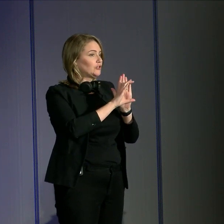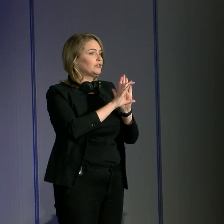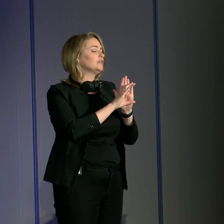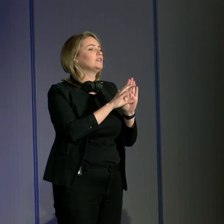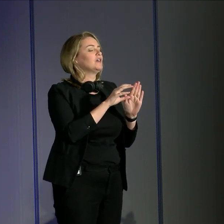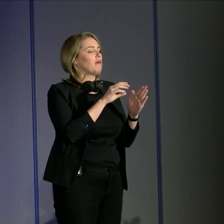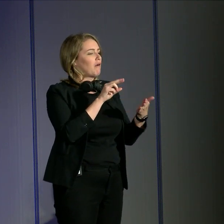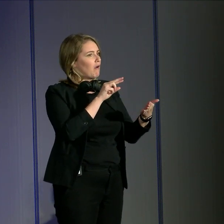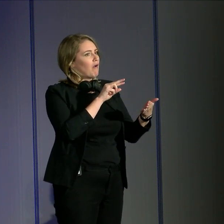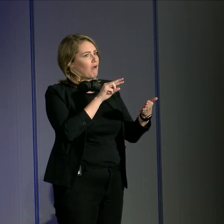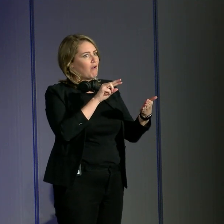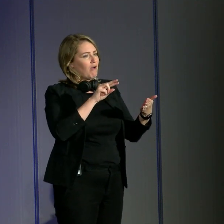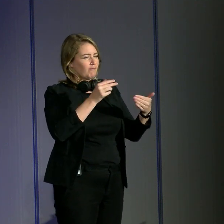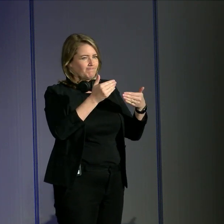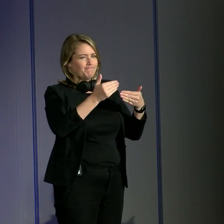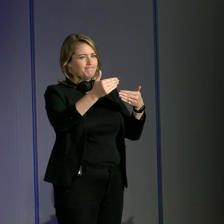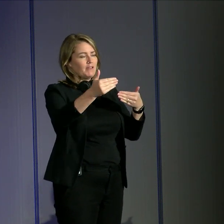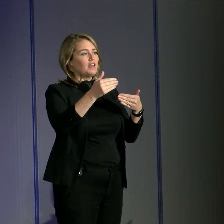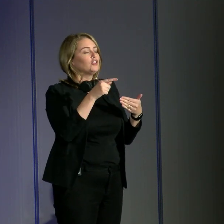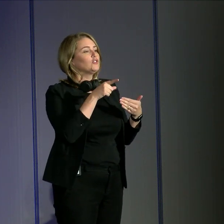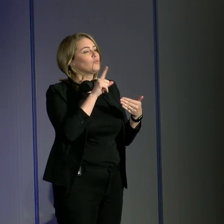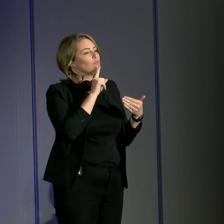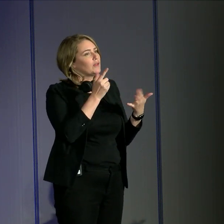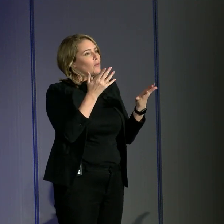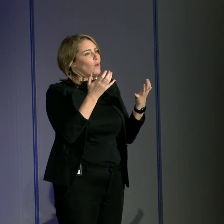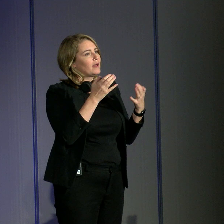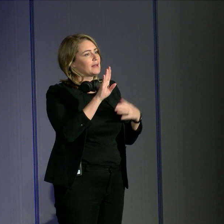And you really want to get a baseline.